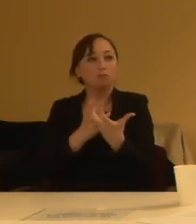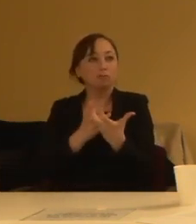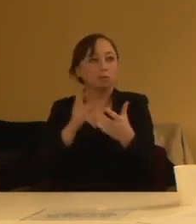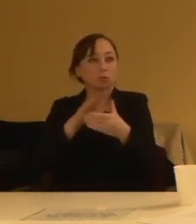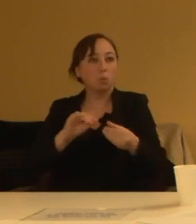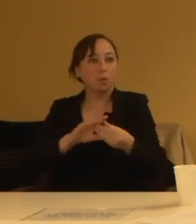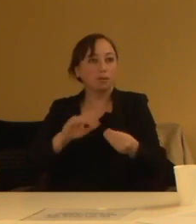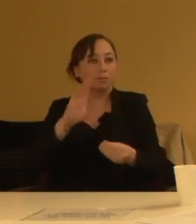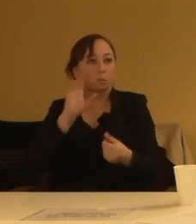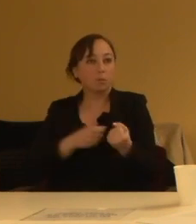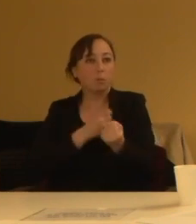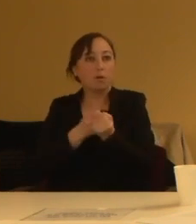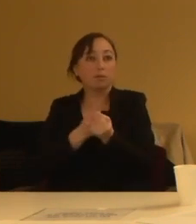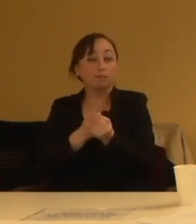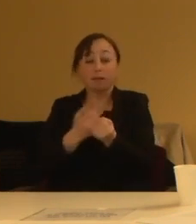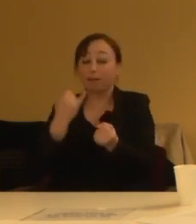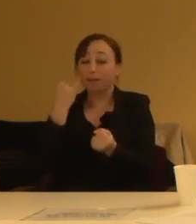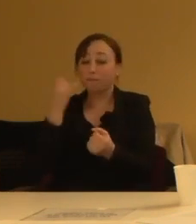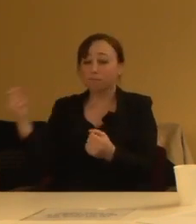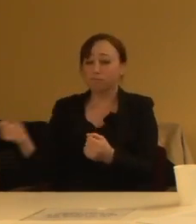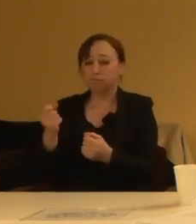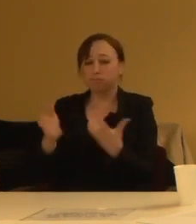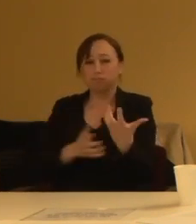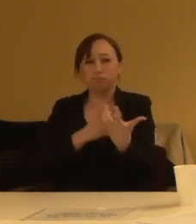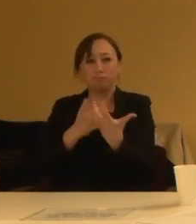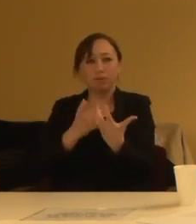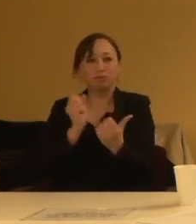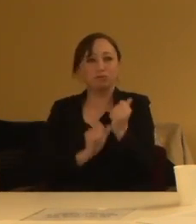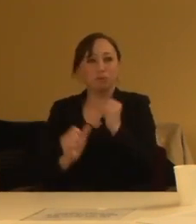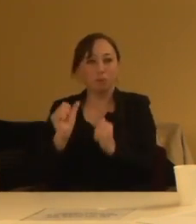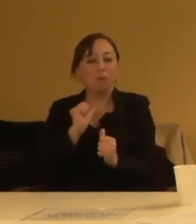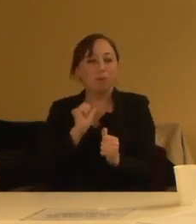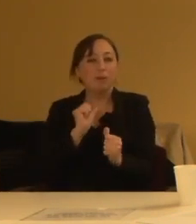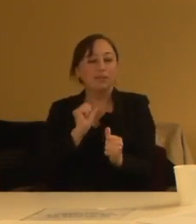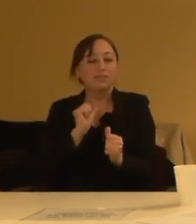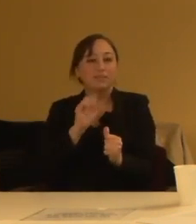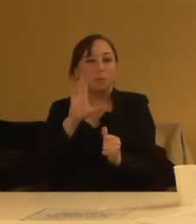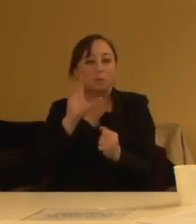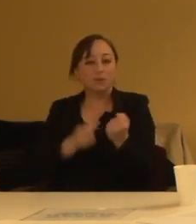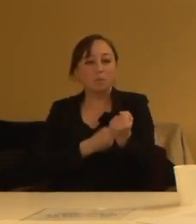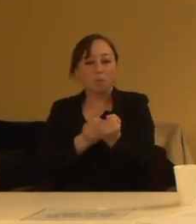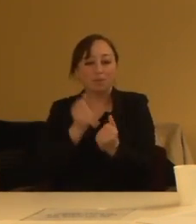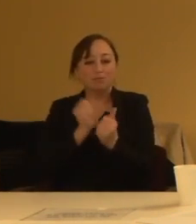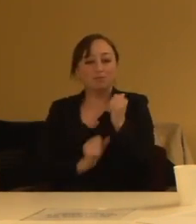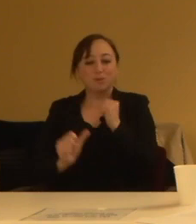And if you do that, you will already be doing the best you can to tell the best story that playwright wrote.